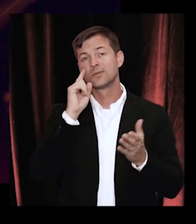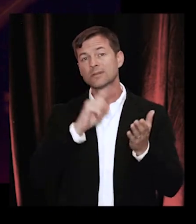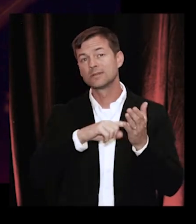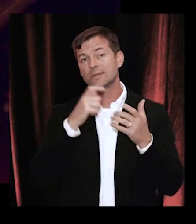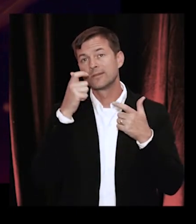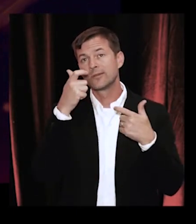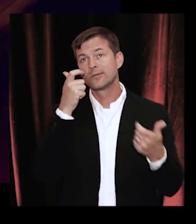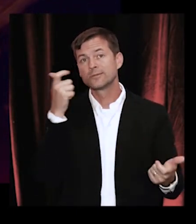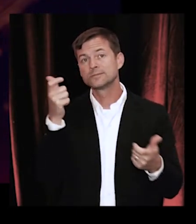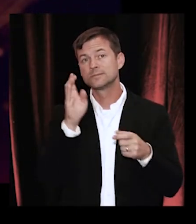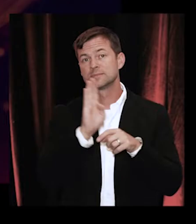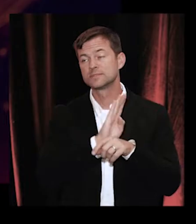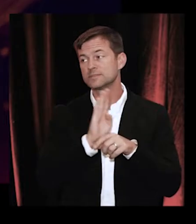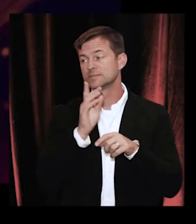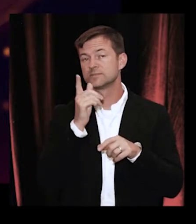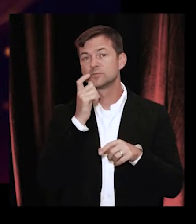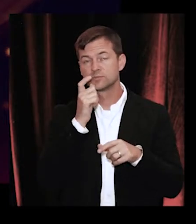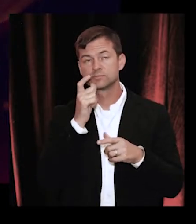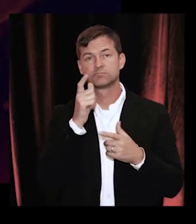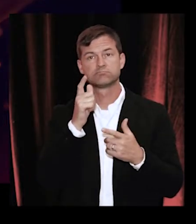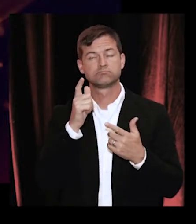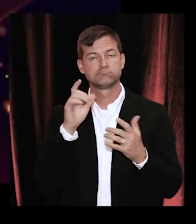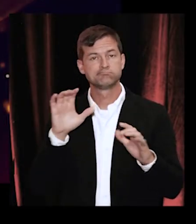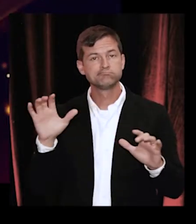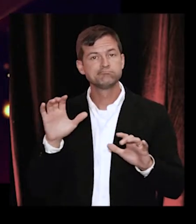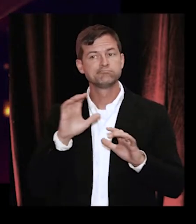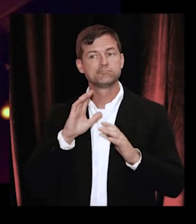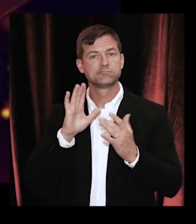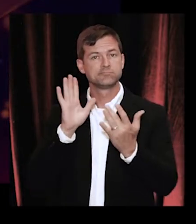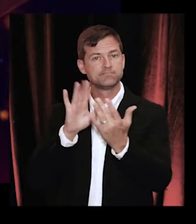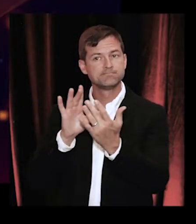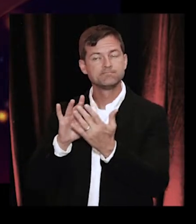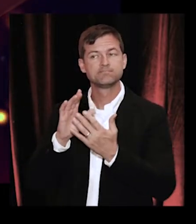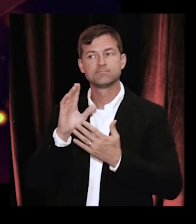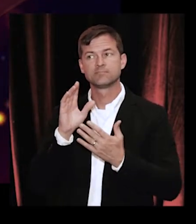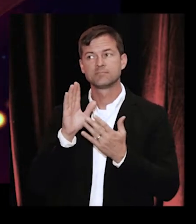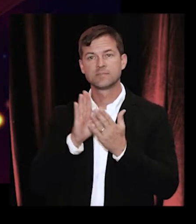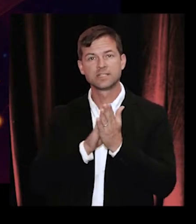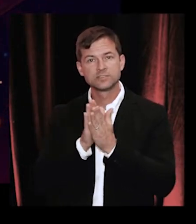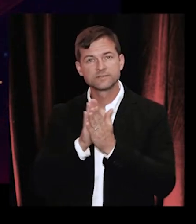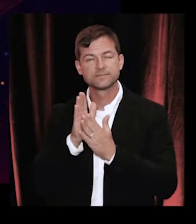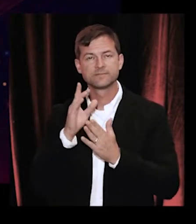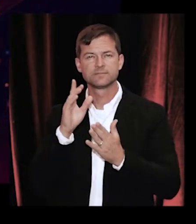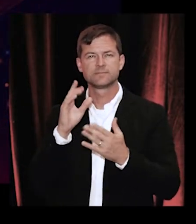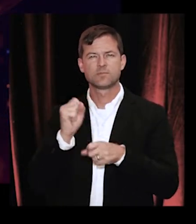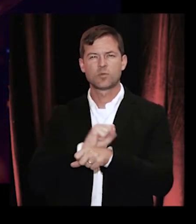that has shown outstanding outreach, initiative and performance in the employment of people with disabilities.